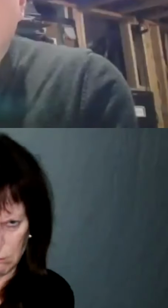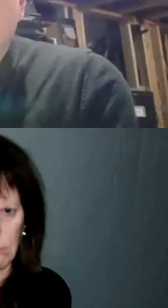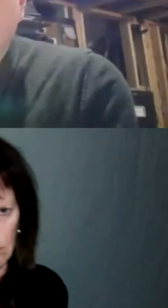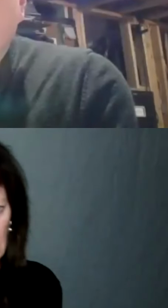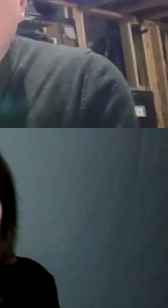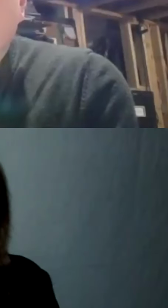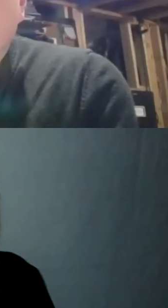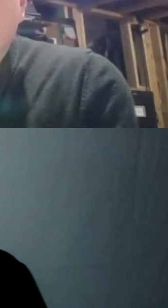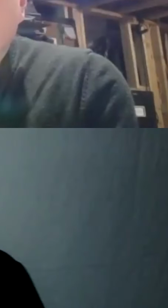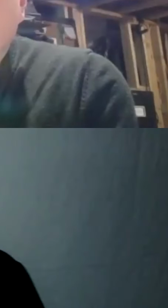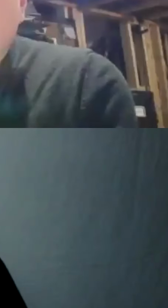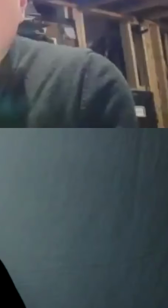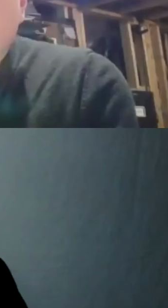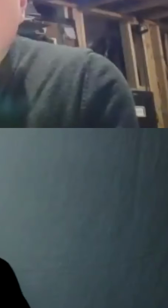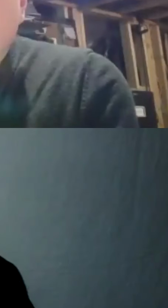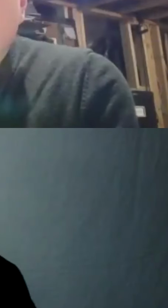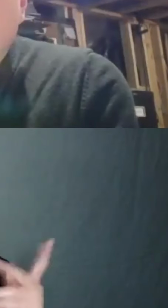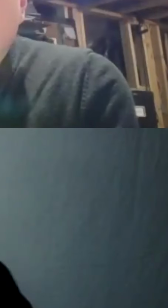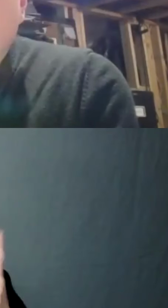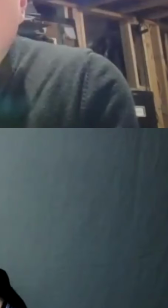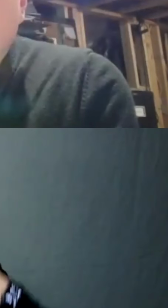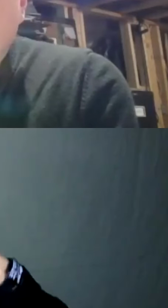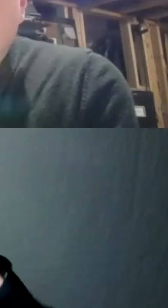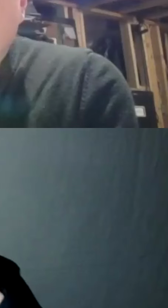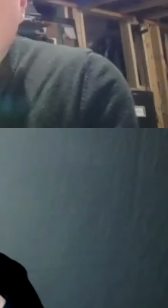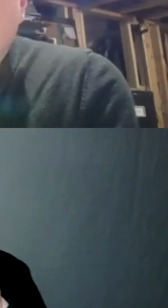contact us and we will forward a letter identifying you